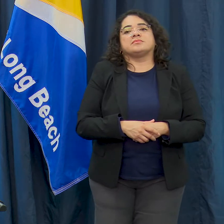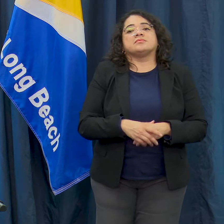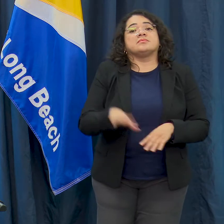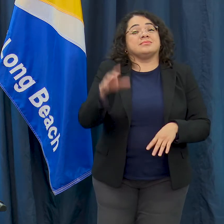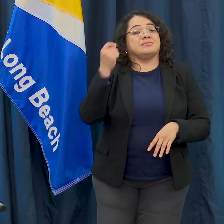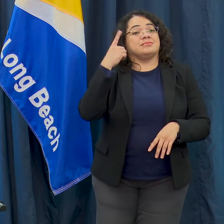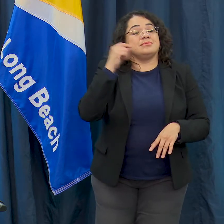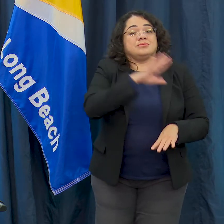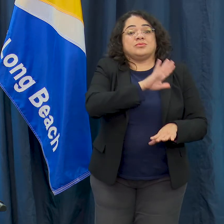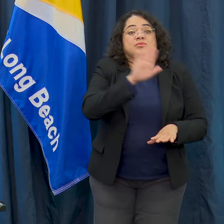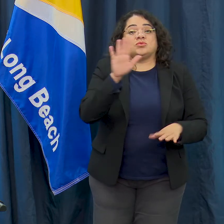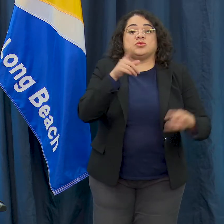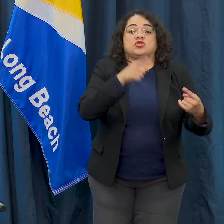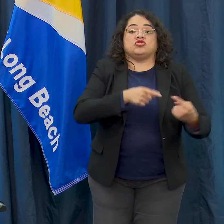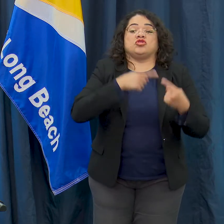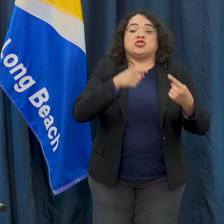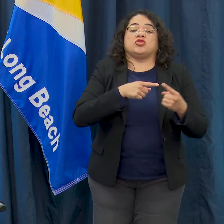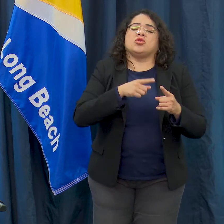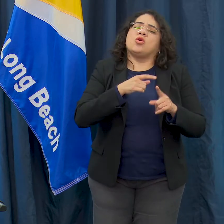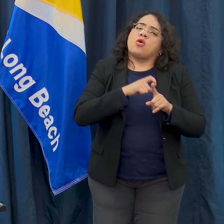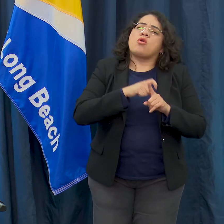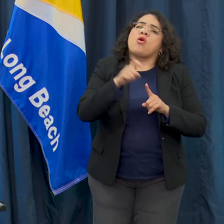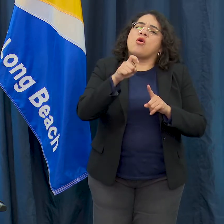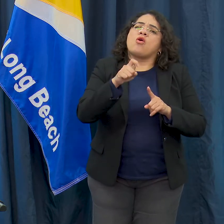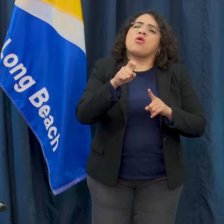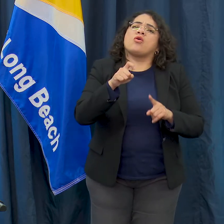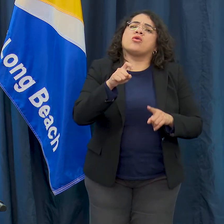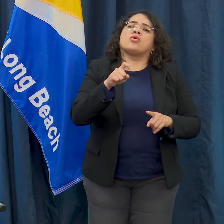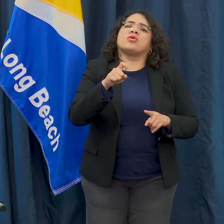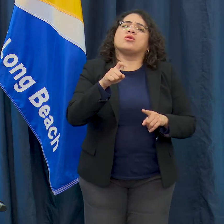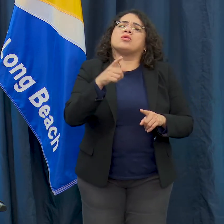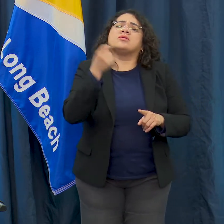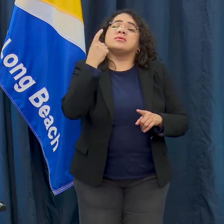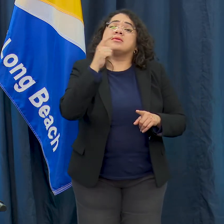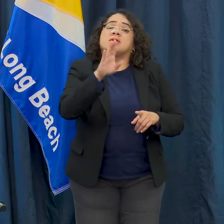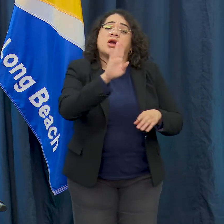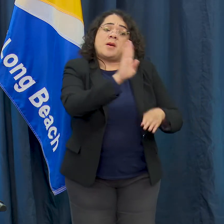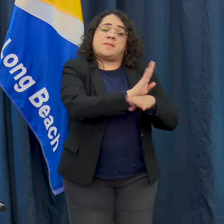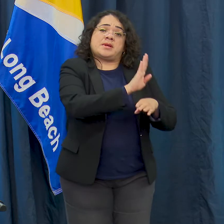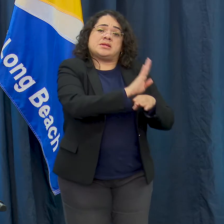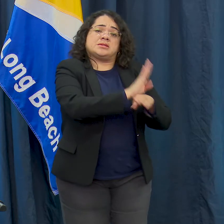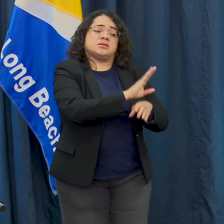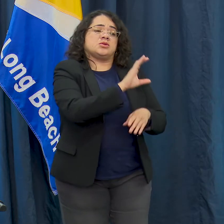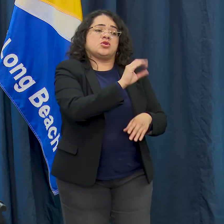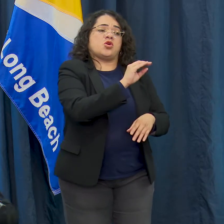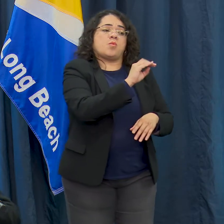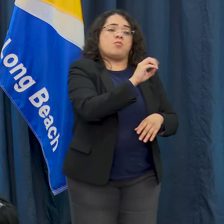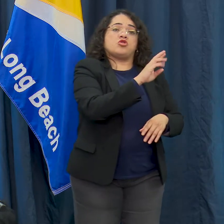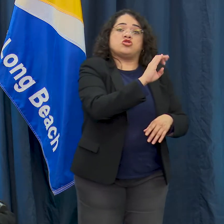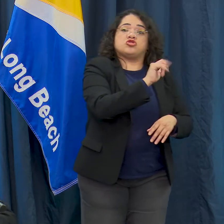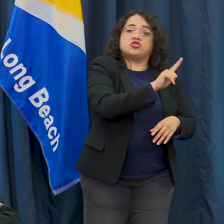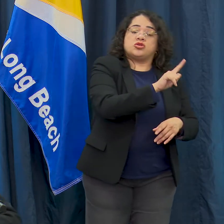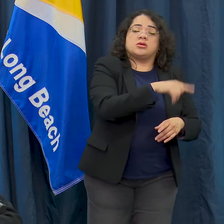struggling there you should call particularly if you're if you're on the commercial side property side I would contact the Economic Development